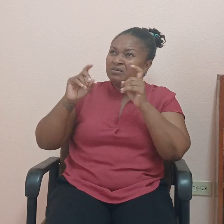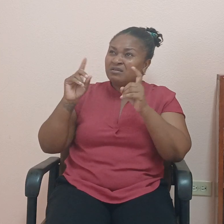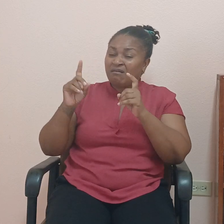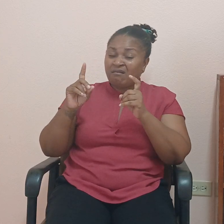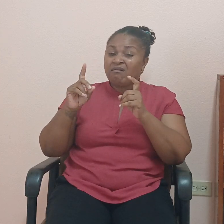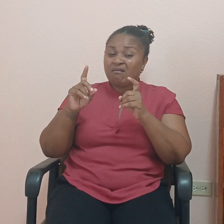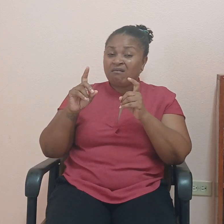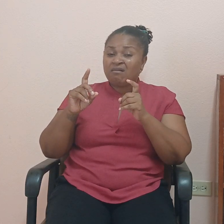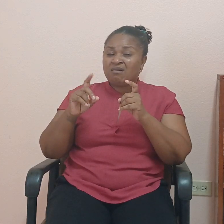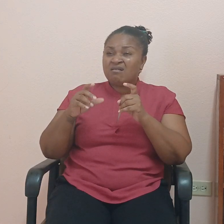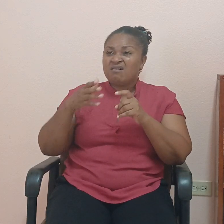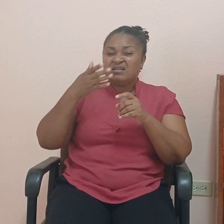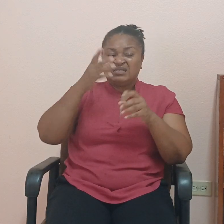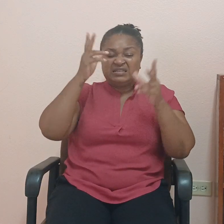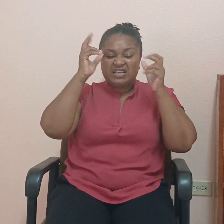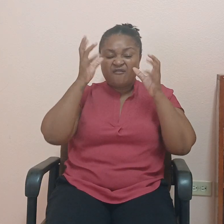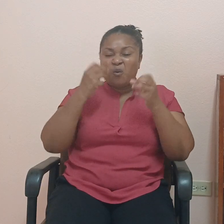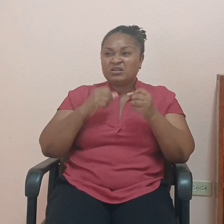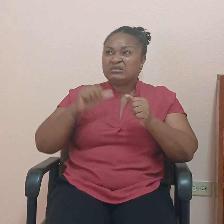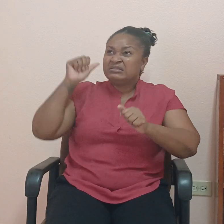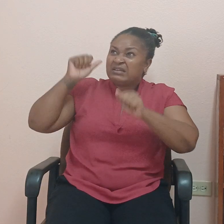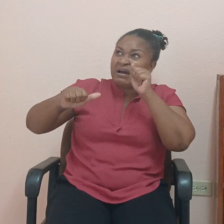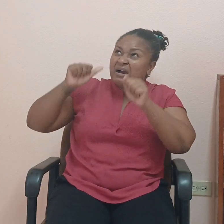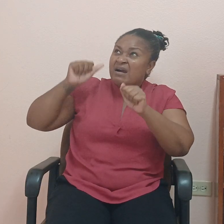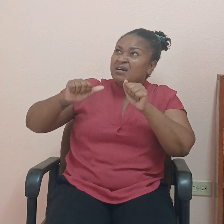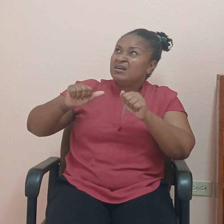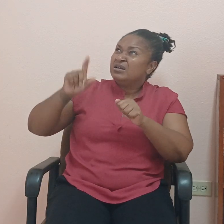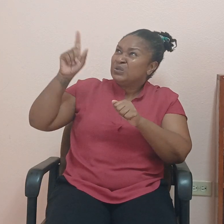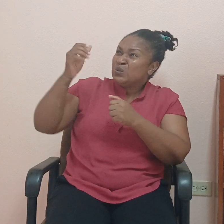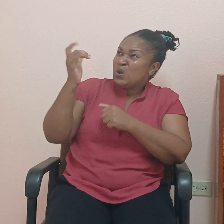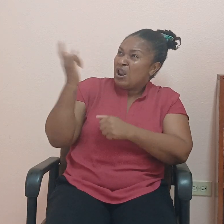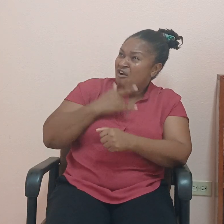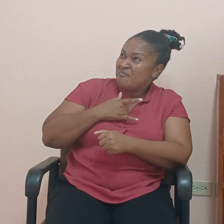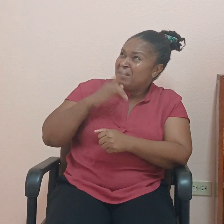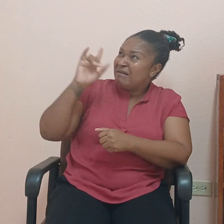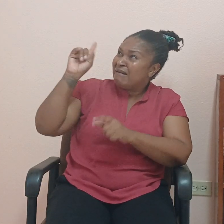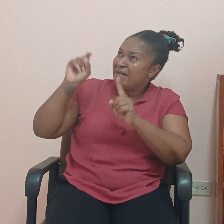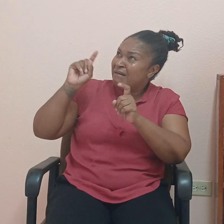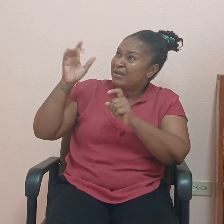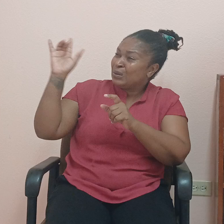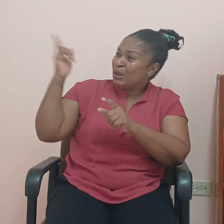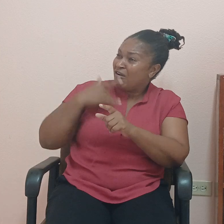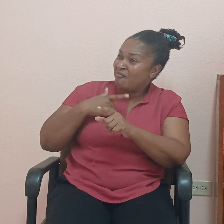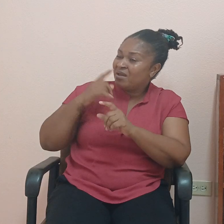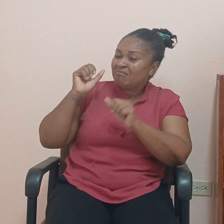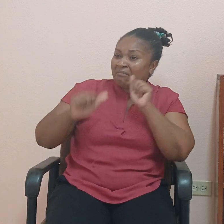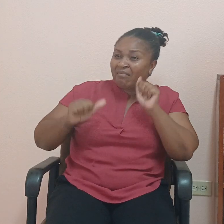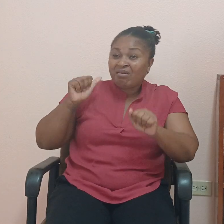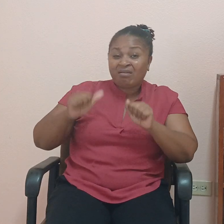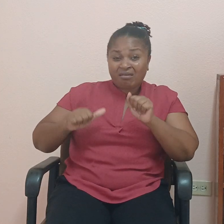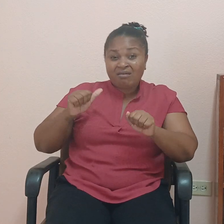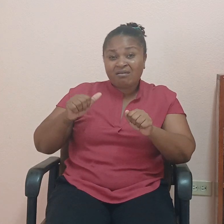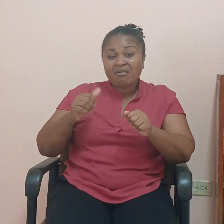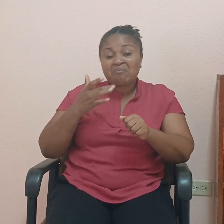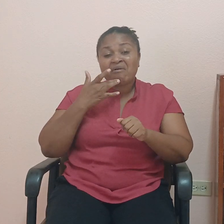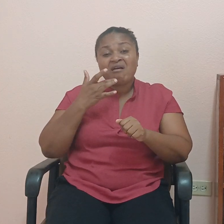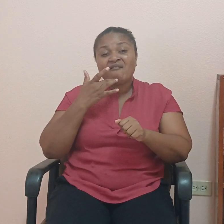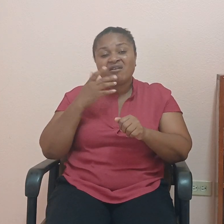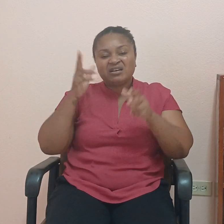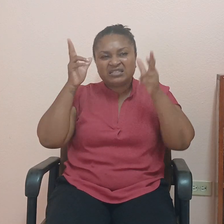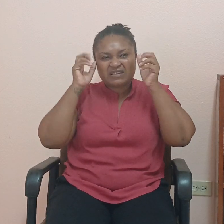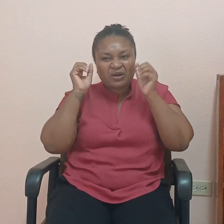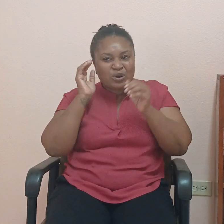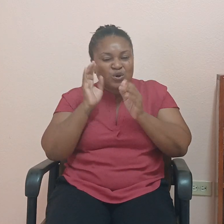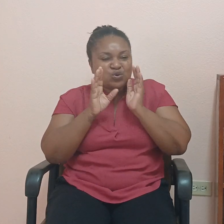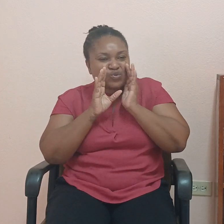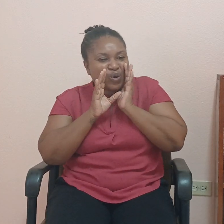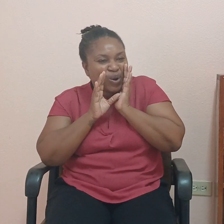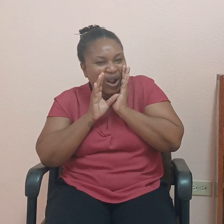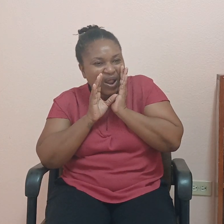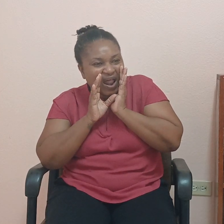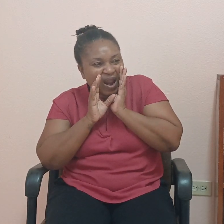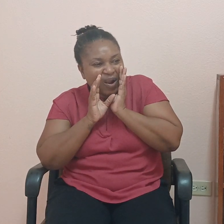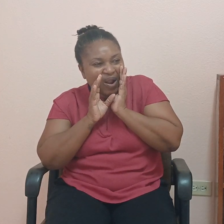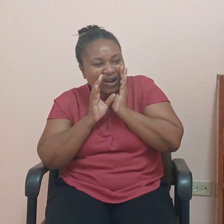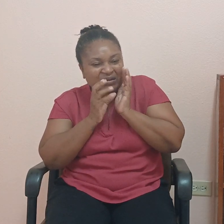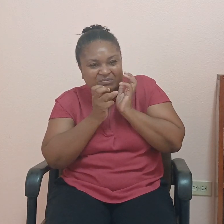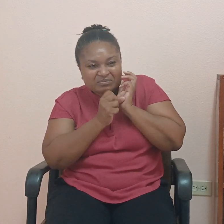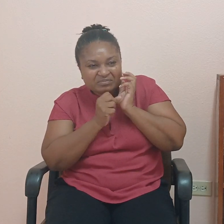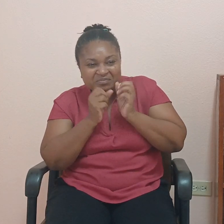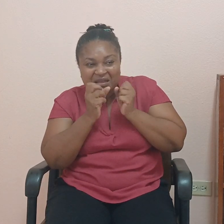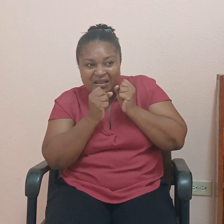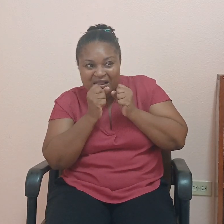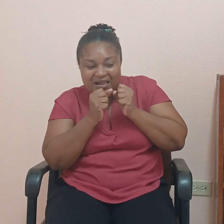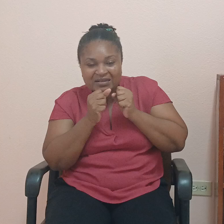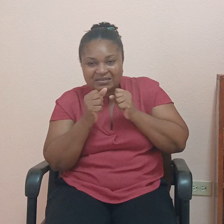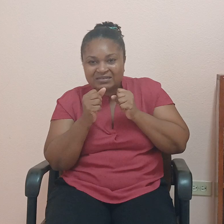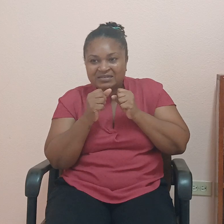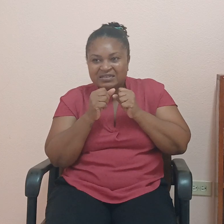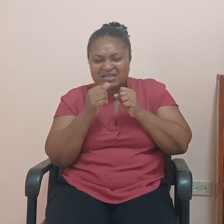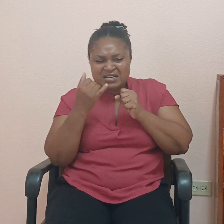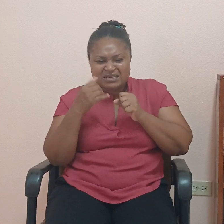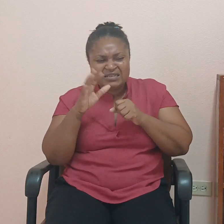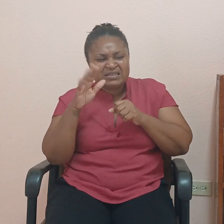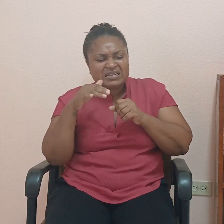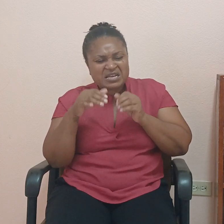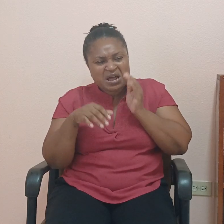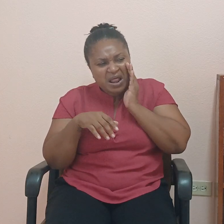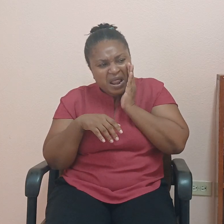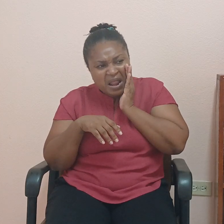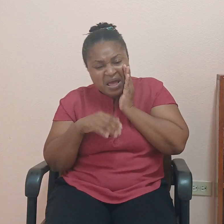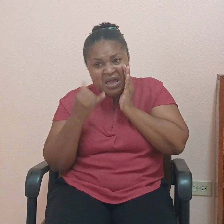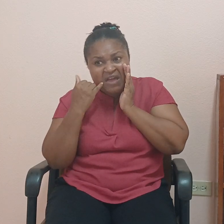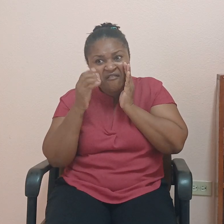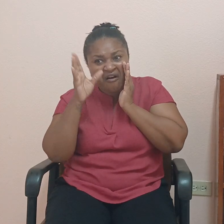TO DOUBT HIS LOVE FOR US. HE MIGHT WISPER THINGS LIKE, “IF GOD CARE, WHY WOULD HE ALLOW YOU TO GO